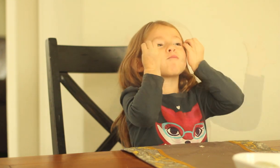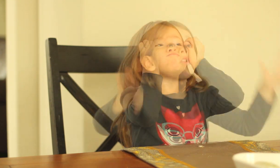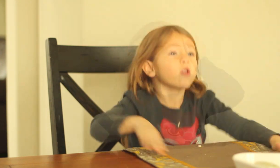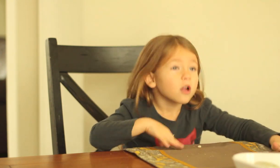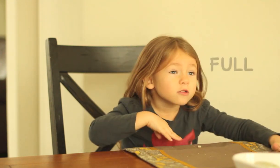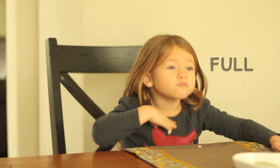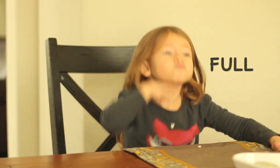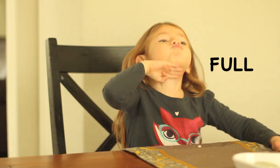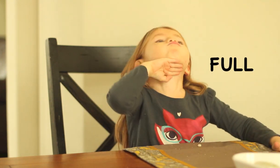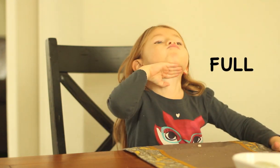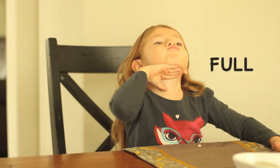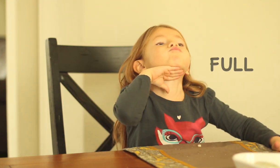and so full!